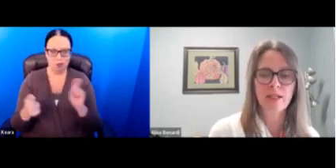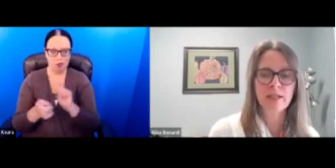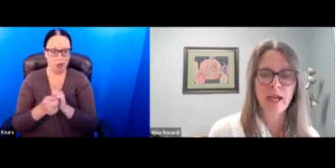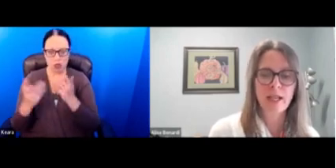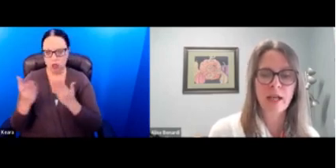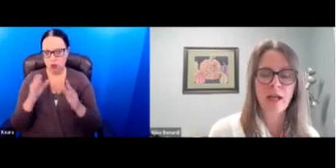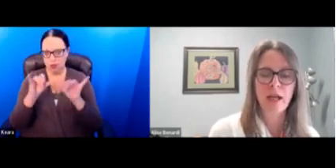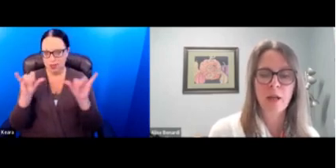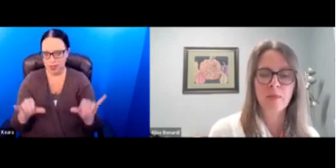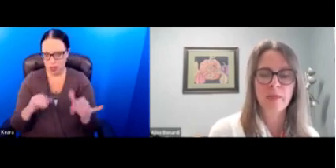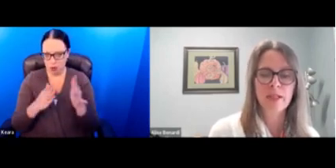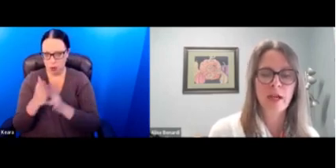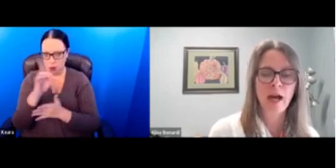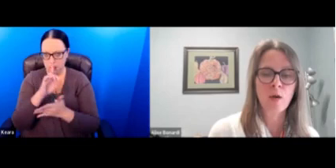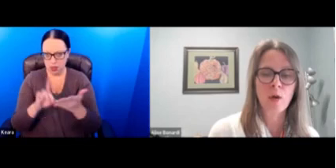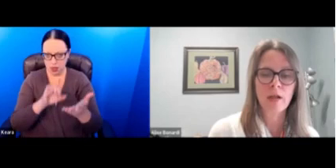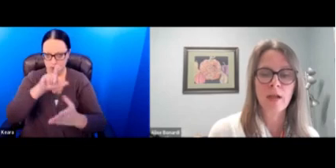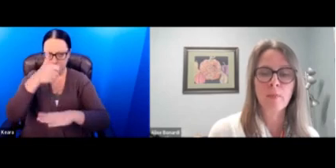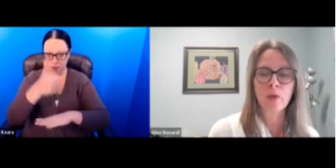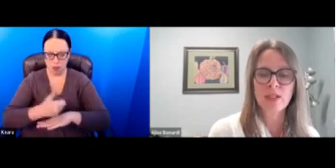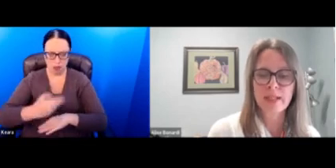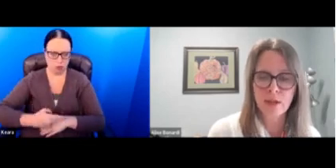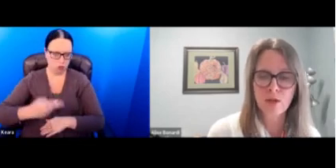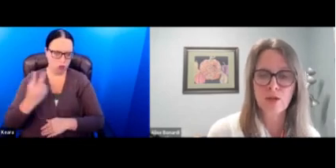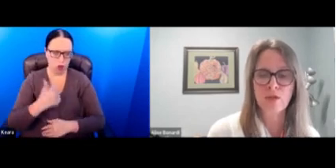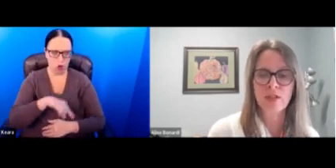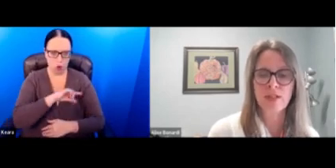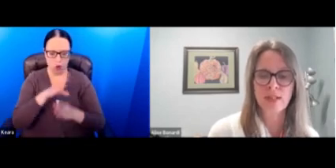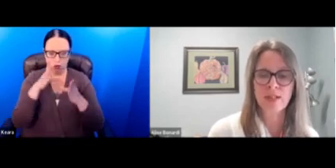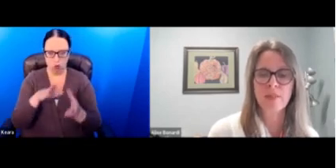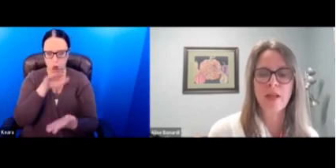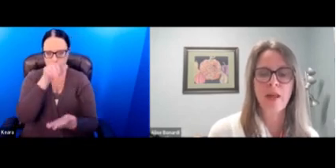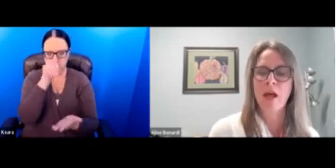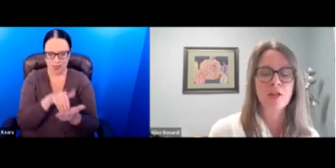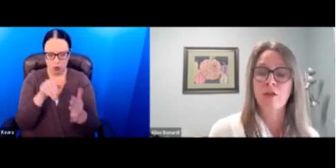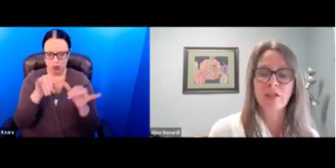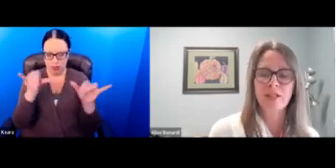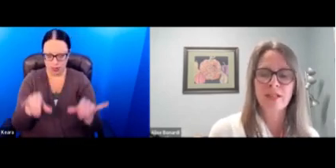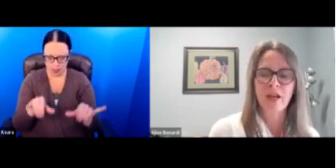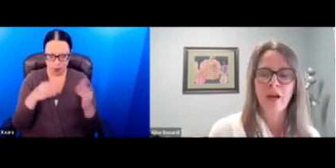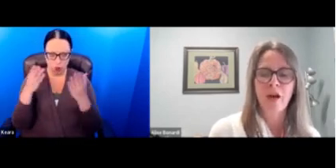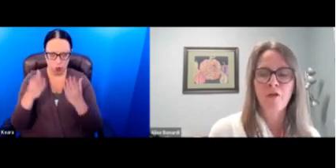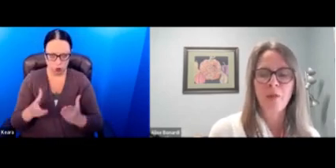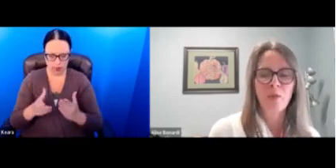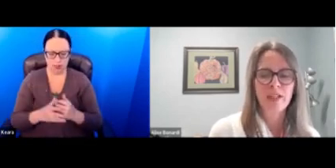designing and implementing high quality person centered service systems services for people with